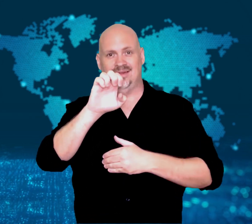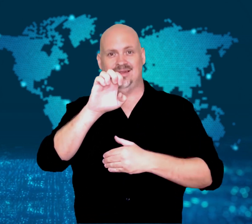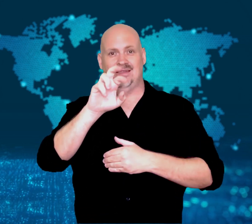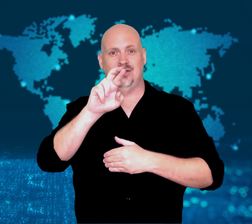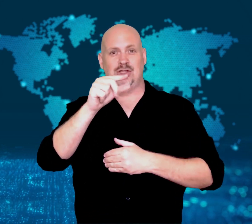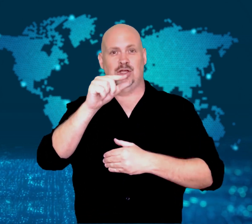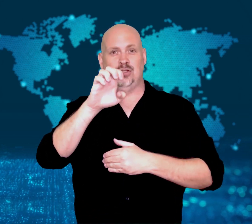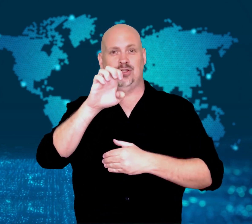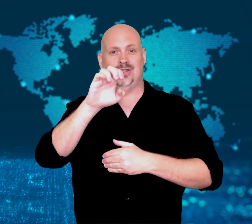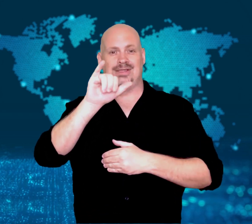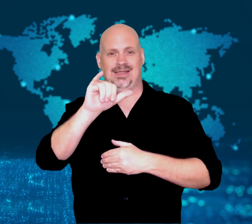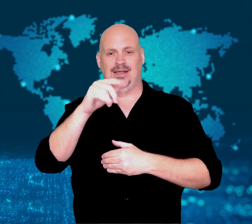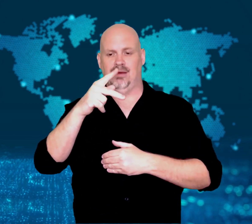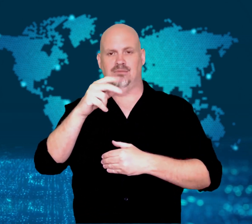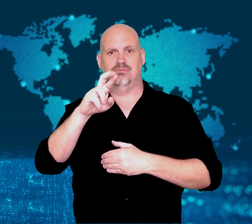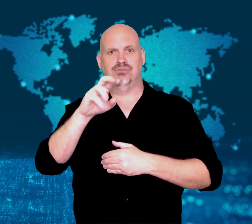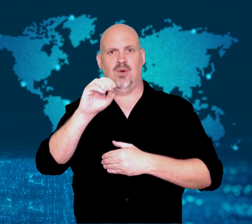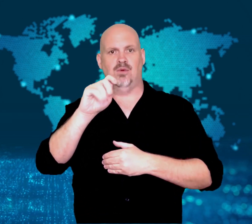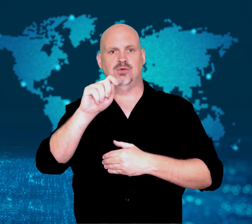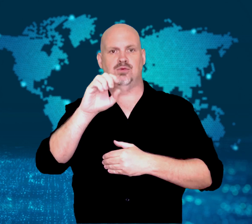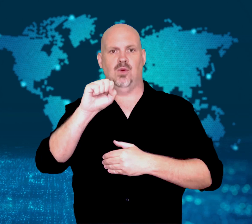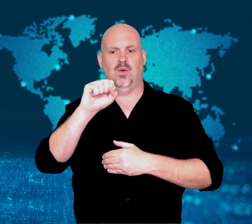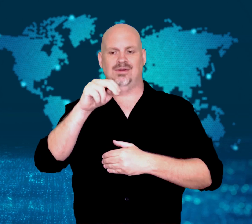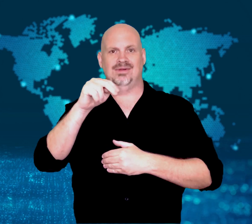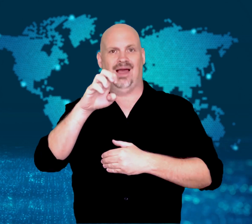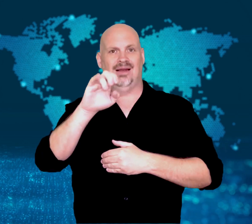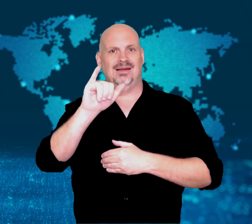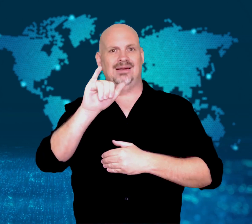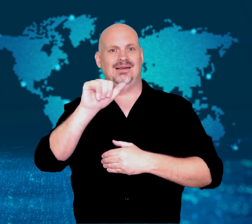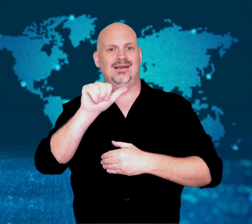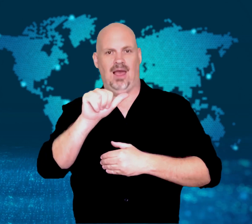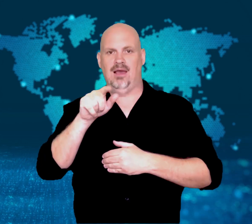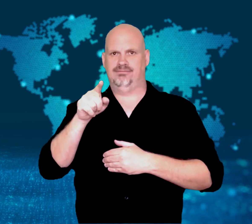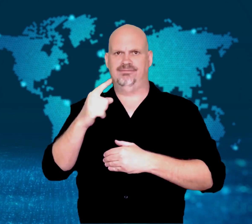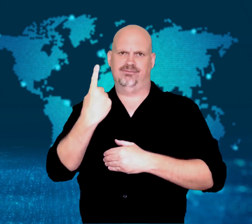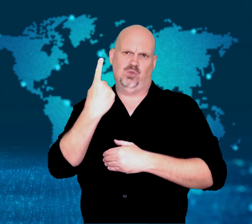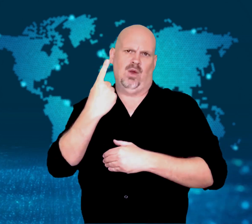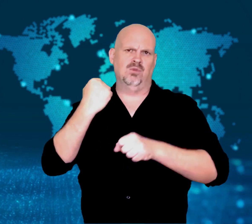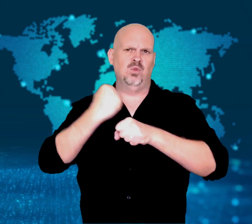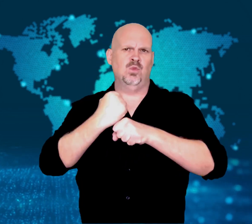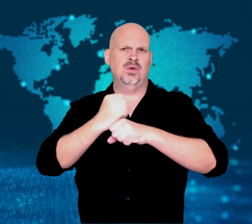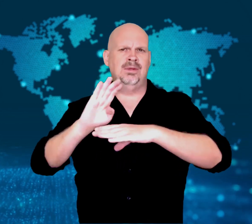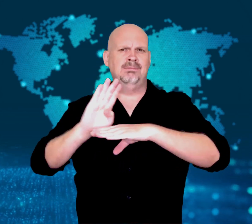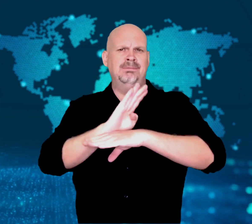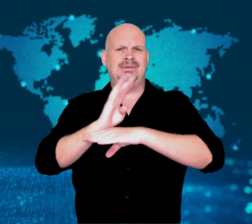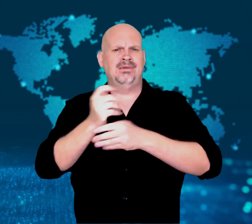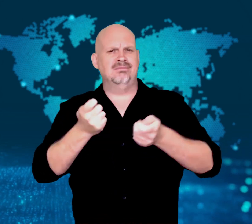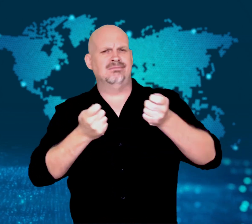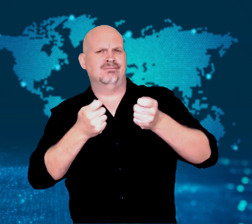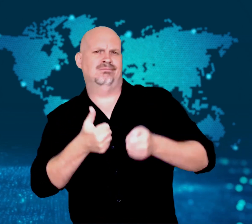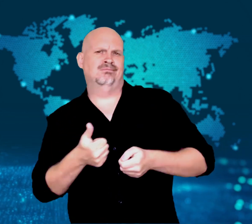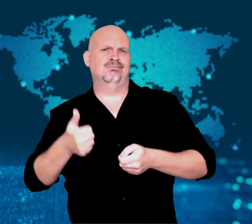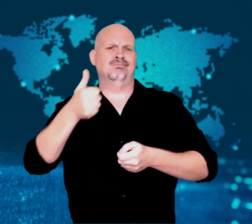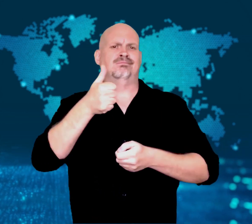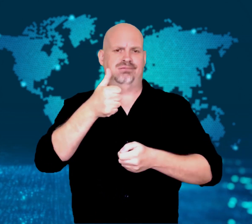One day after Avayev's death, Sergey Protosenya,